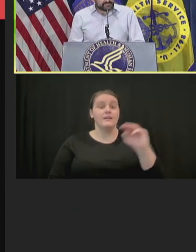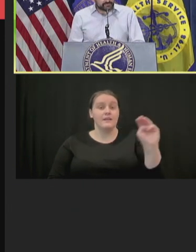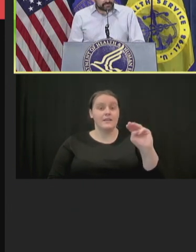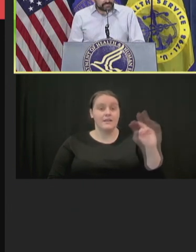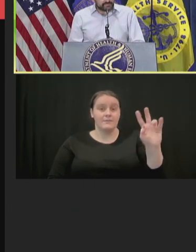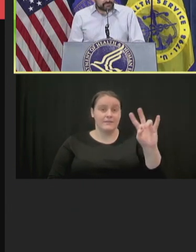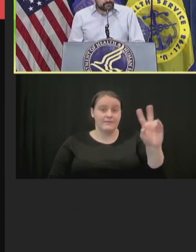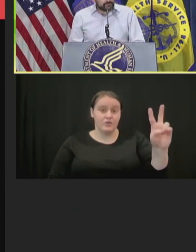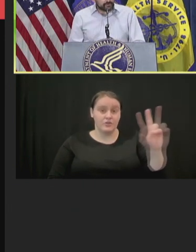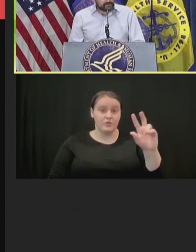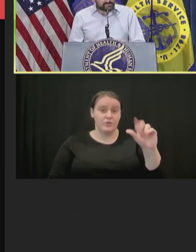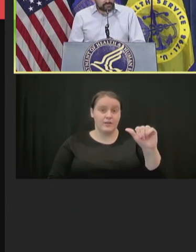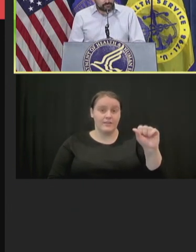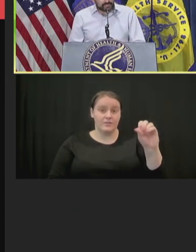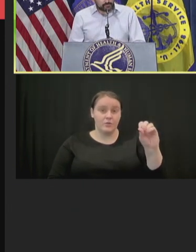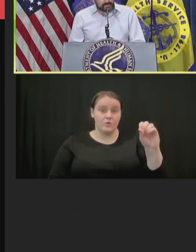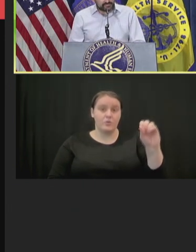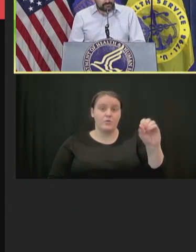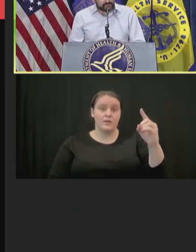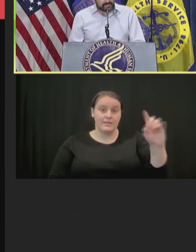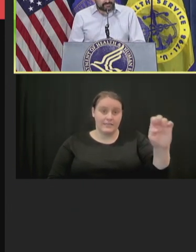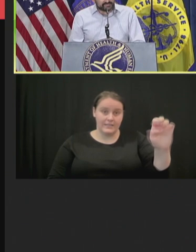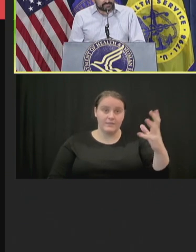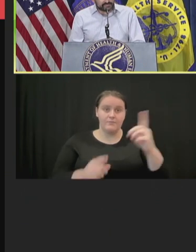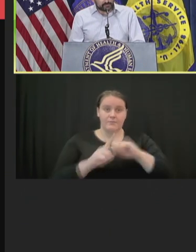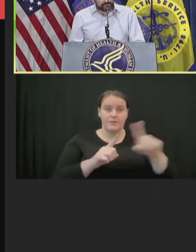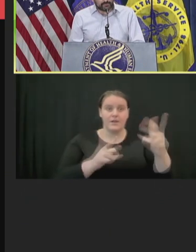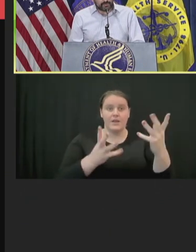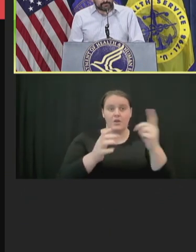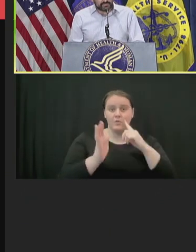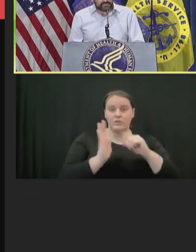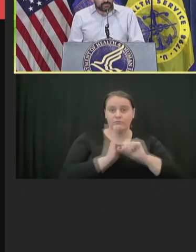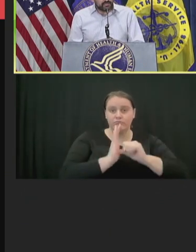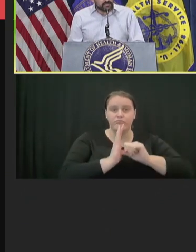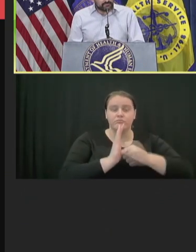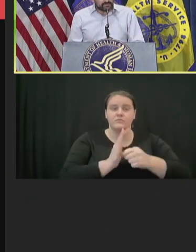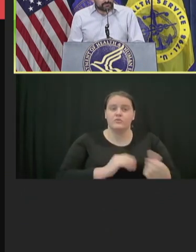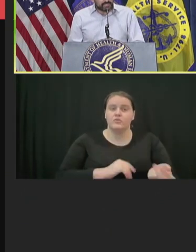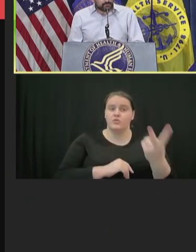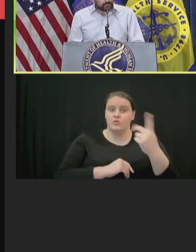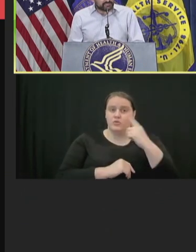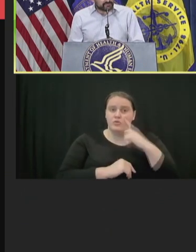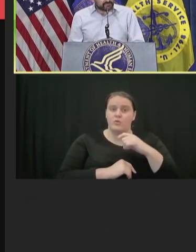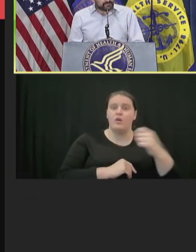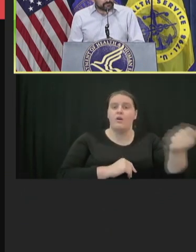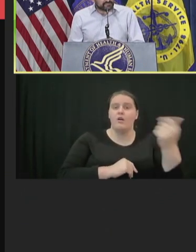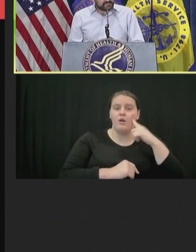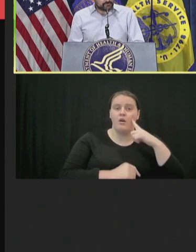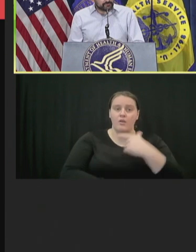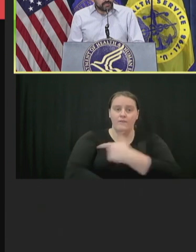3, two whole cell mycobacterial vaccines called MIP and VPM1002.